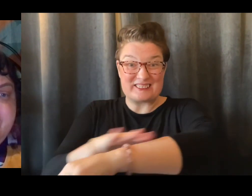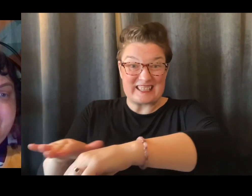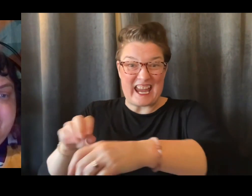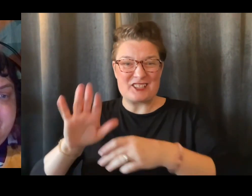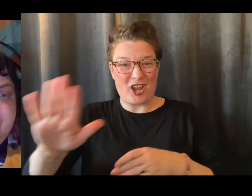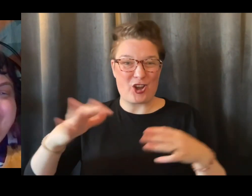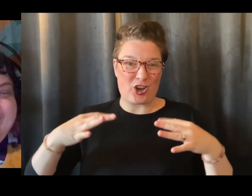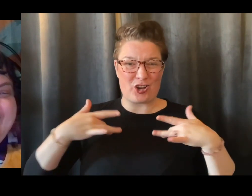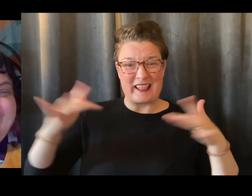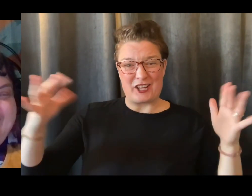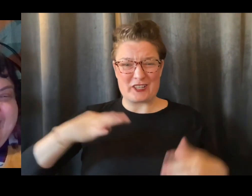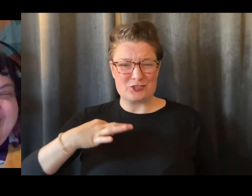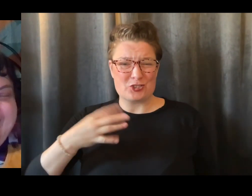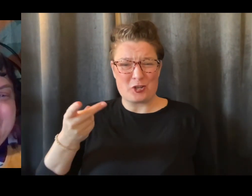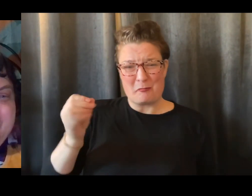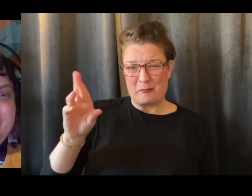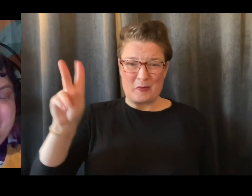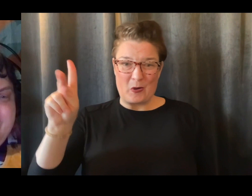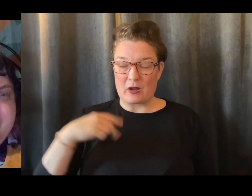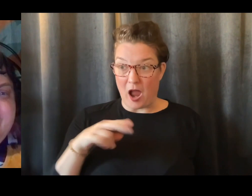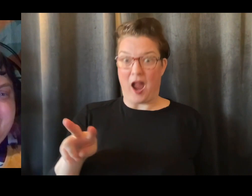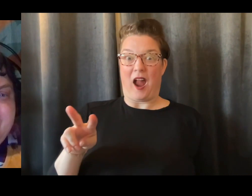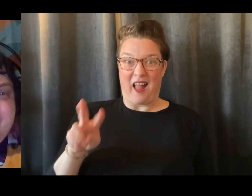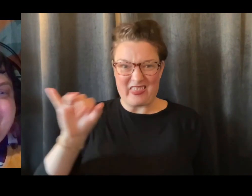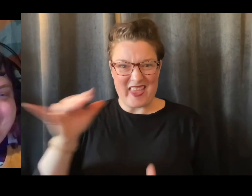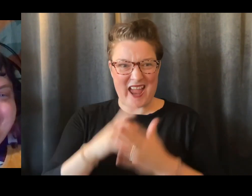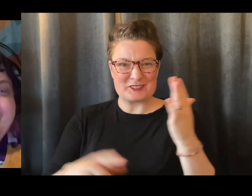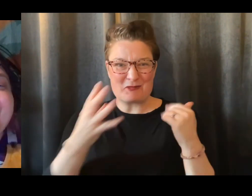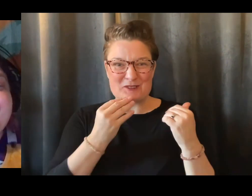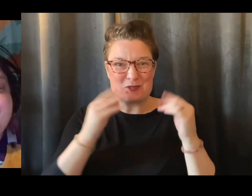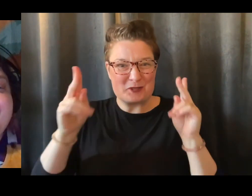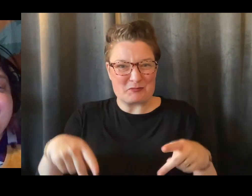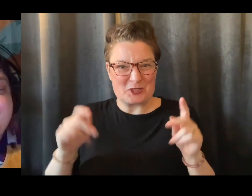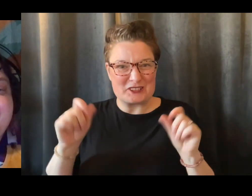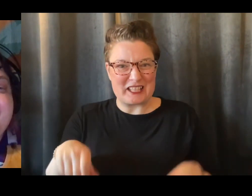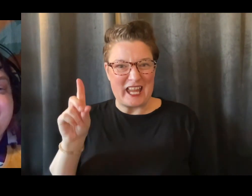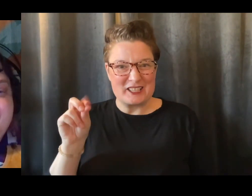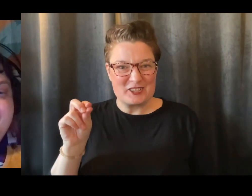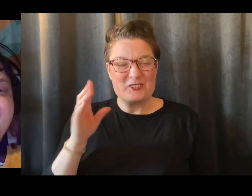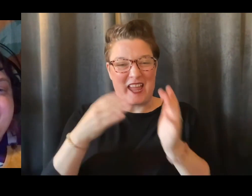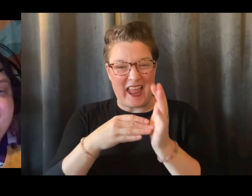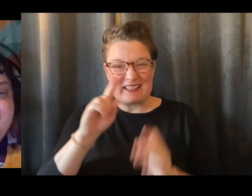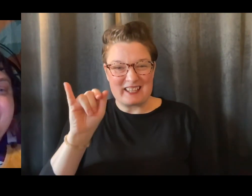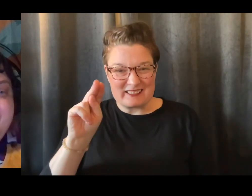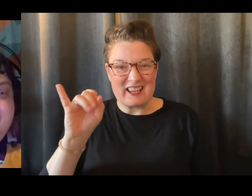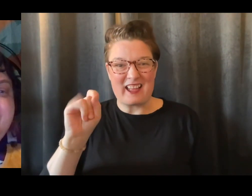that's what a Jewish person can do. Nomy: Mm-hmm. Jna: That's what an anti-Zionist queer, disabled Jewish person can do.